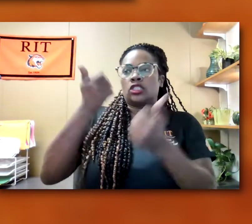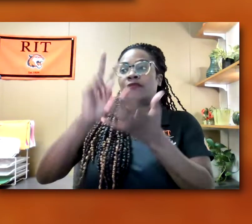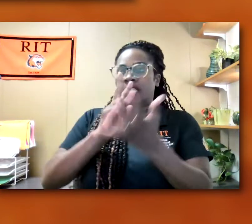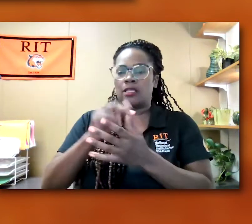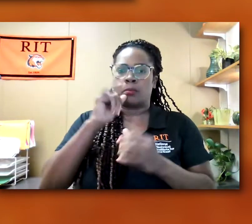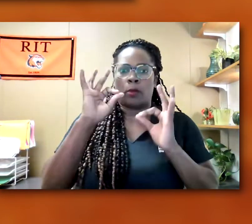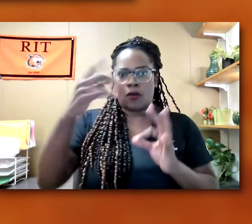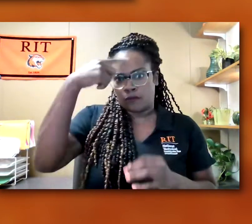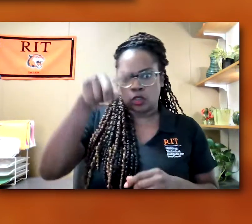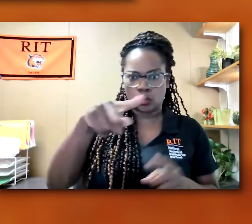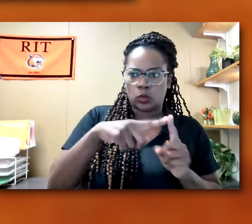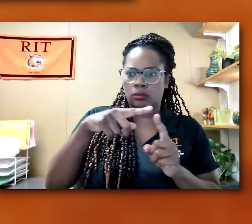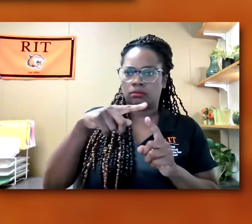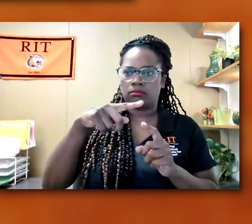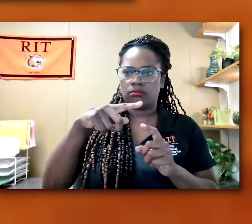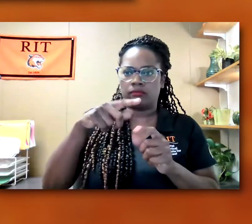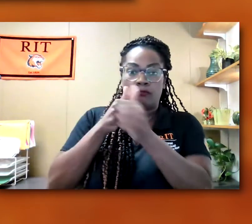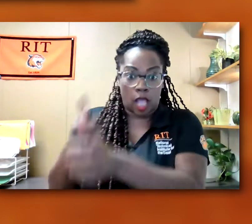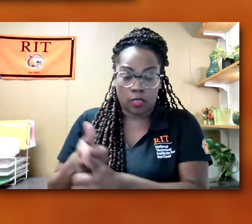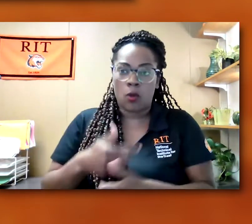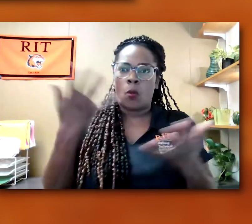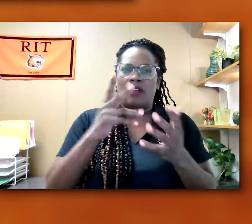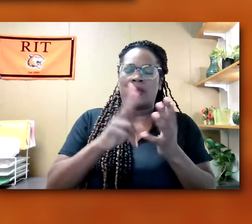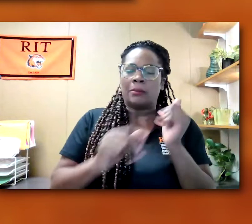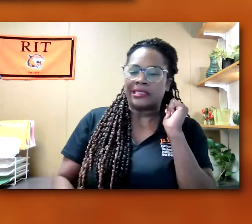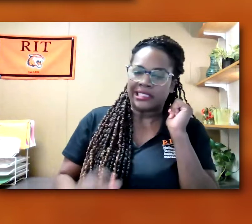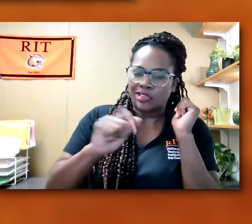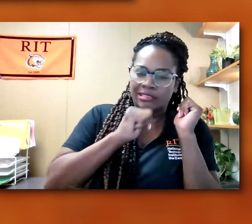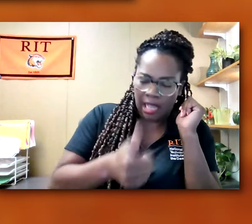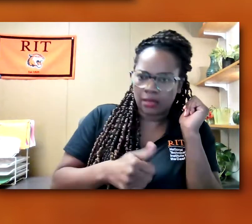which video would be a better idea for you to follow